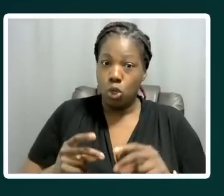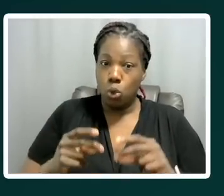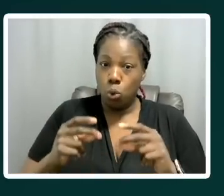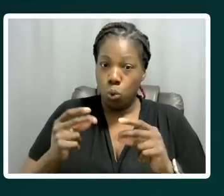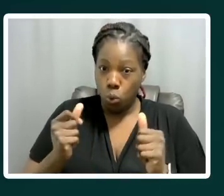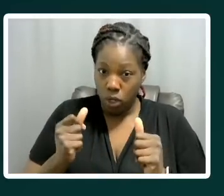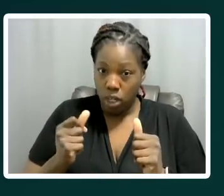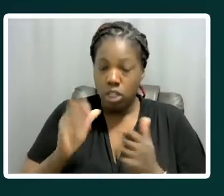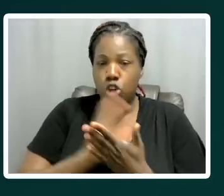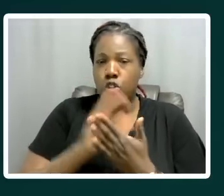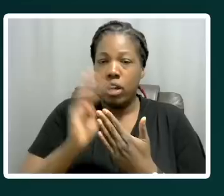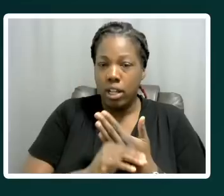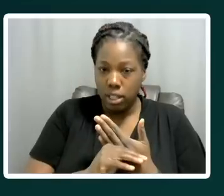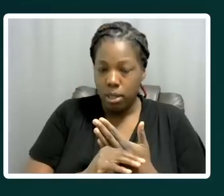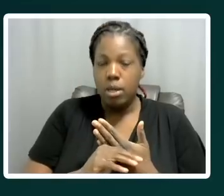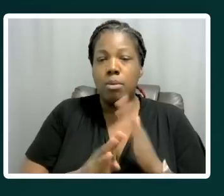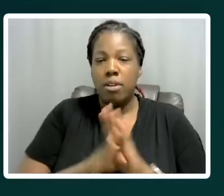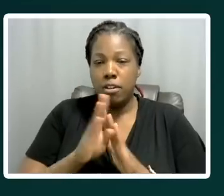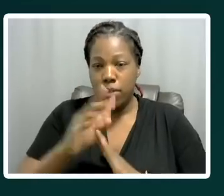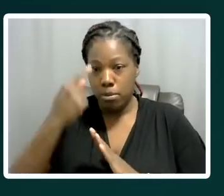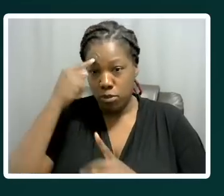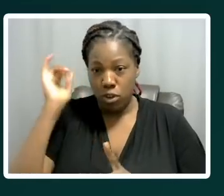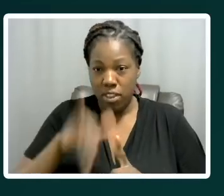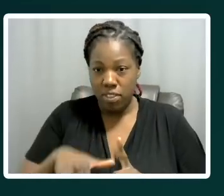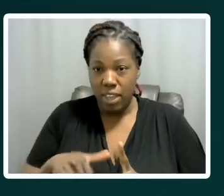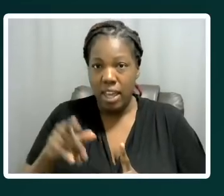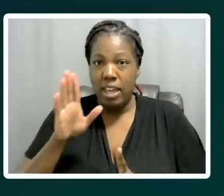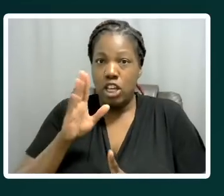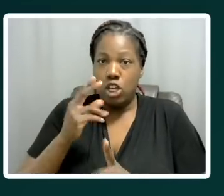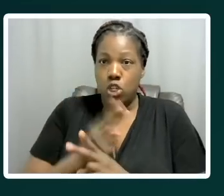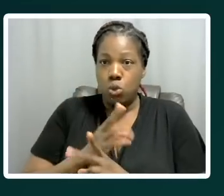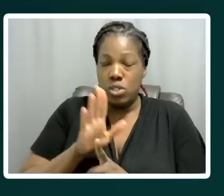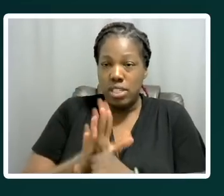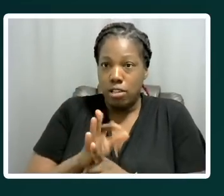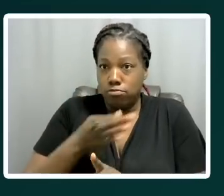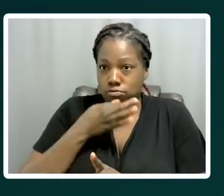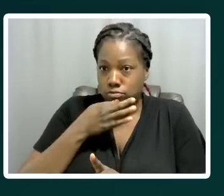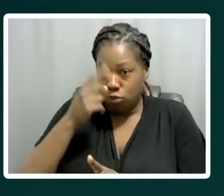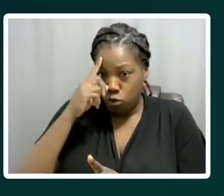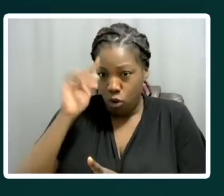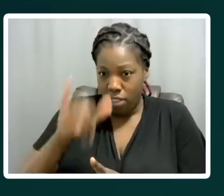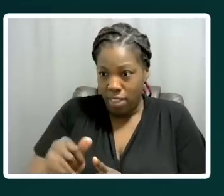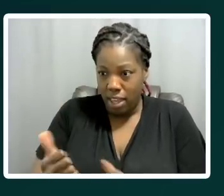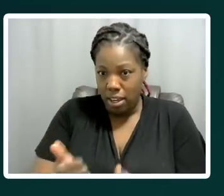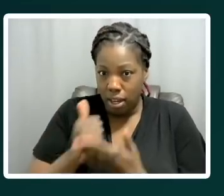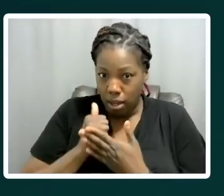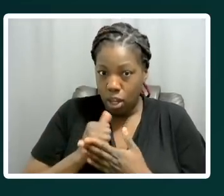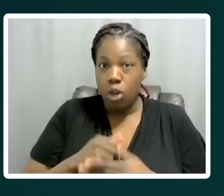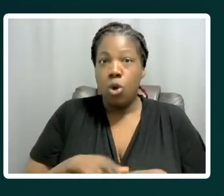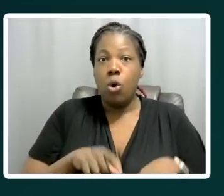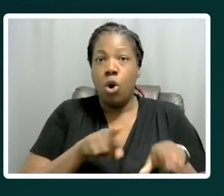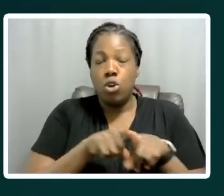those curricula to, sort of, lend their expertise on those. We also have curriculum developers that